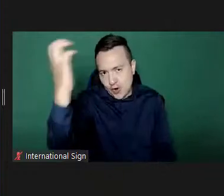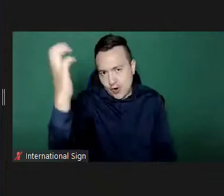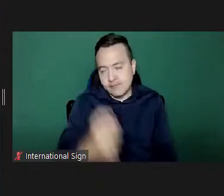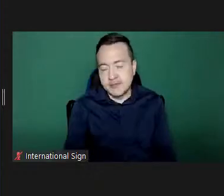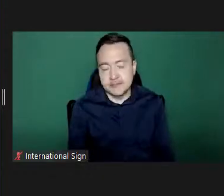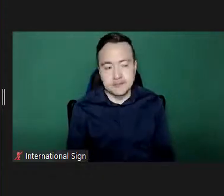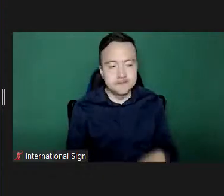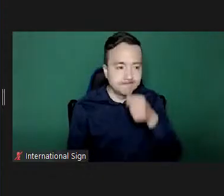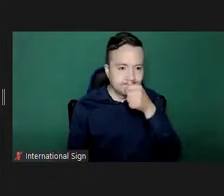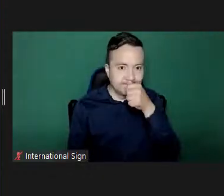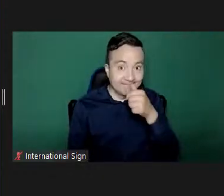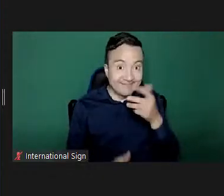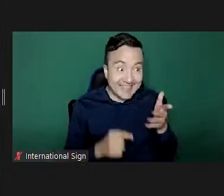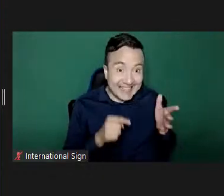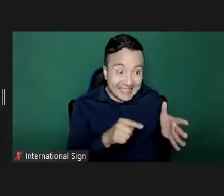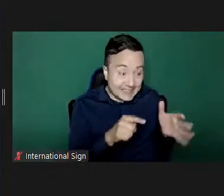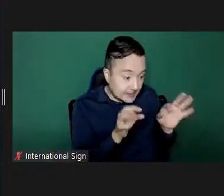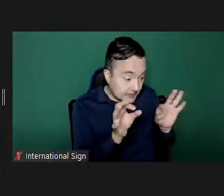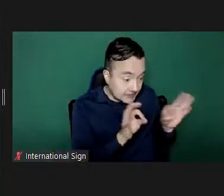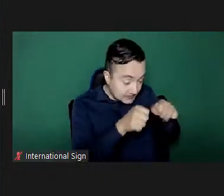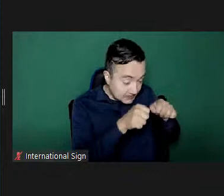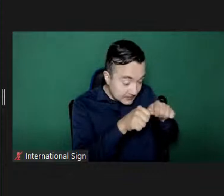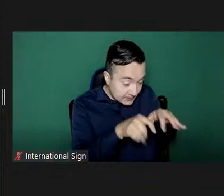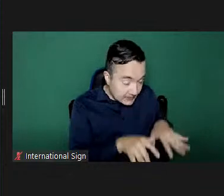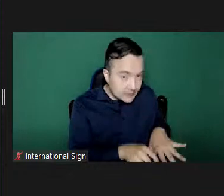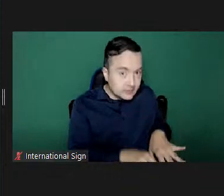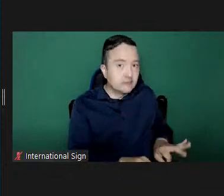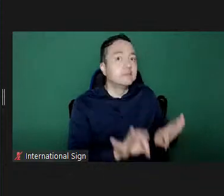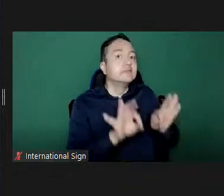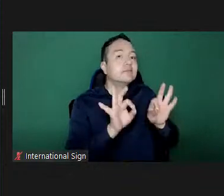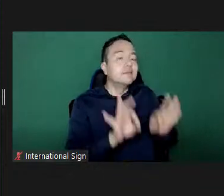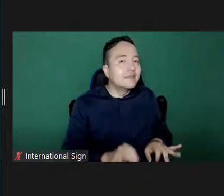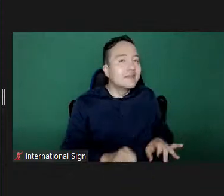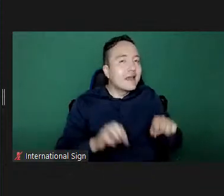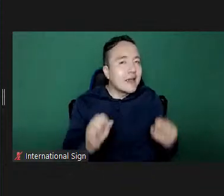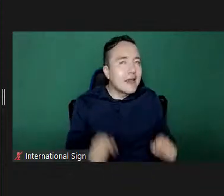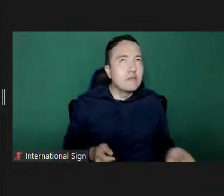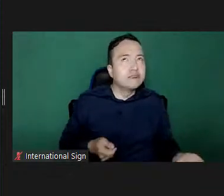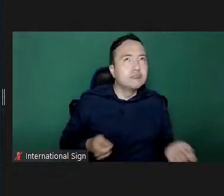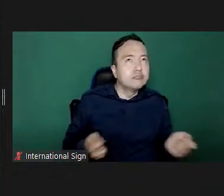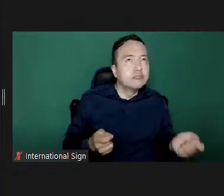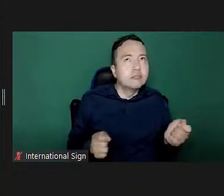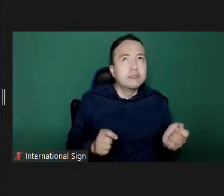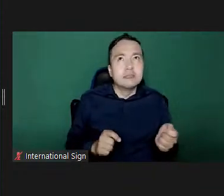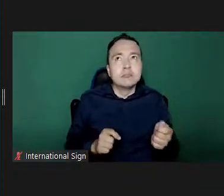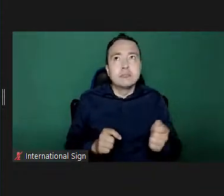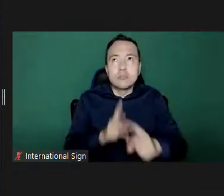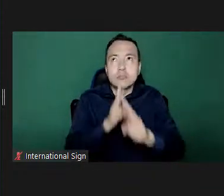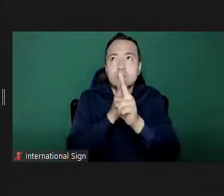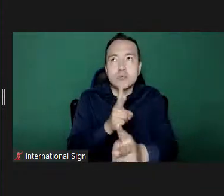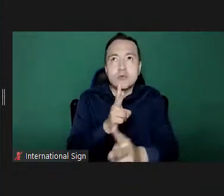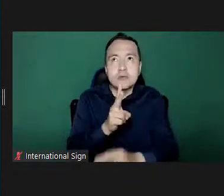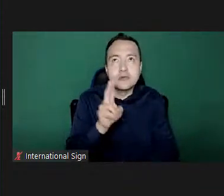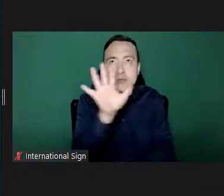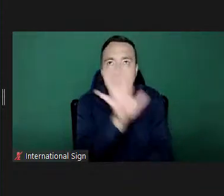to the NCD challenge . In this case, diabetes and hypertension. Beyond that, we have done work in sickle cells, by